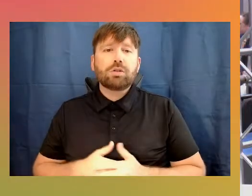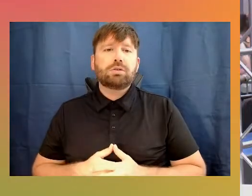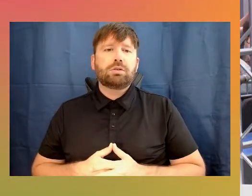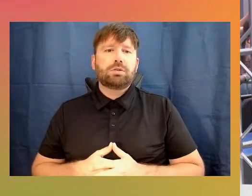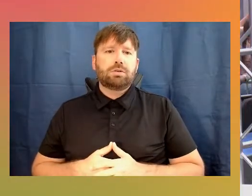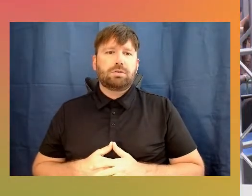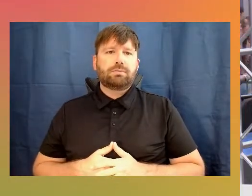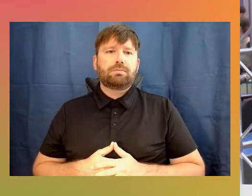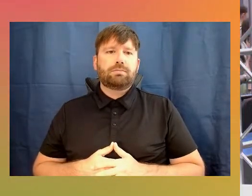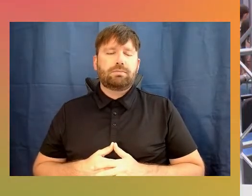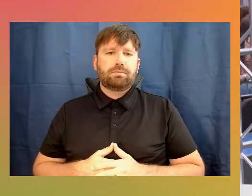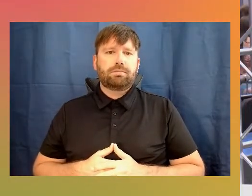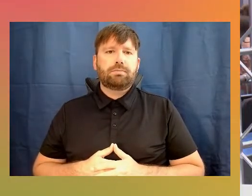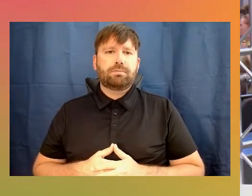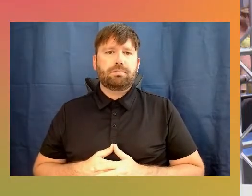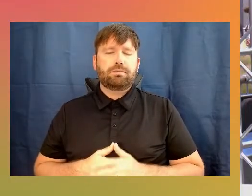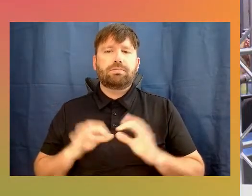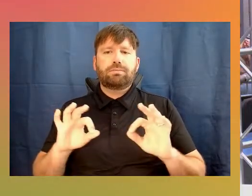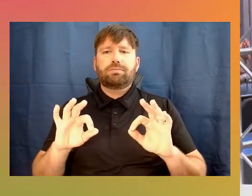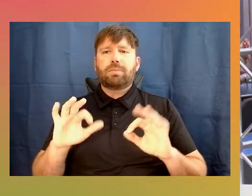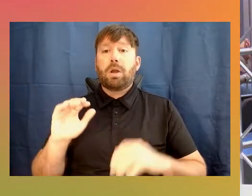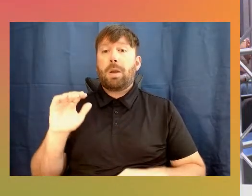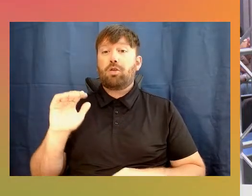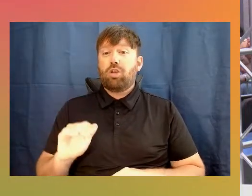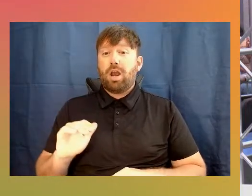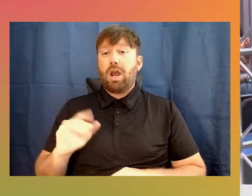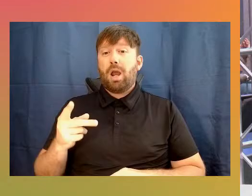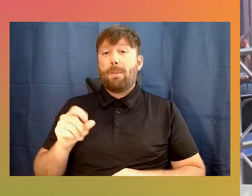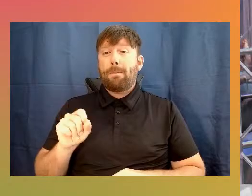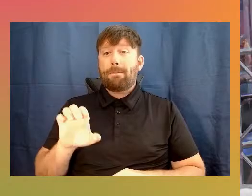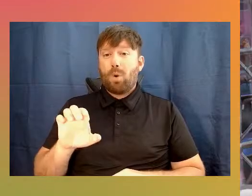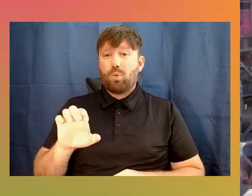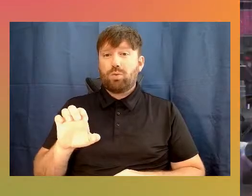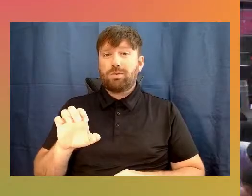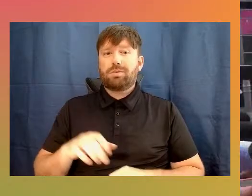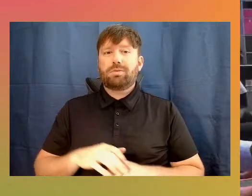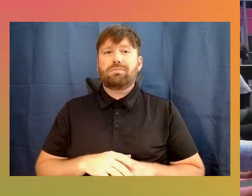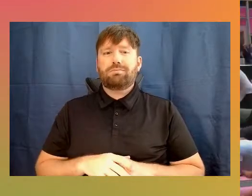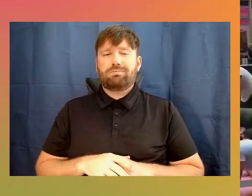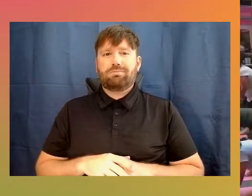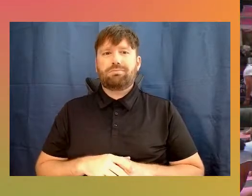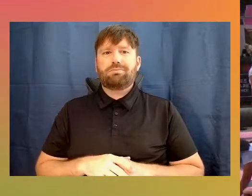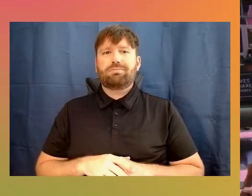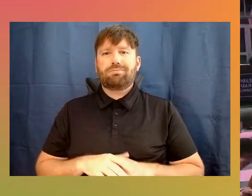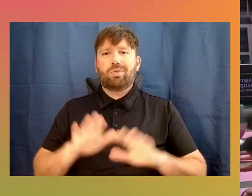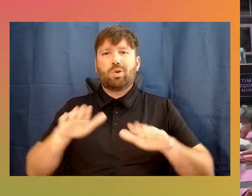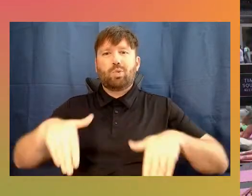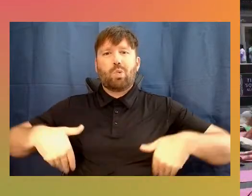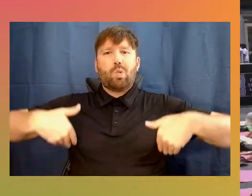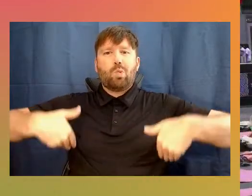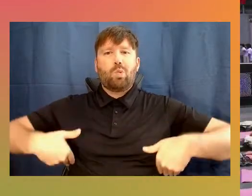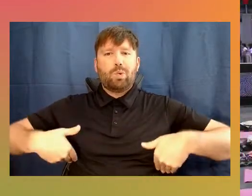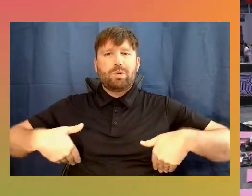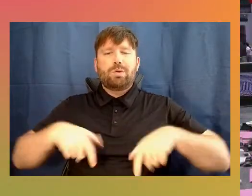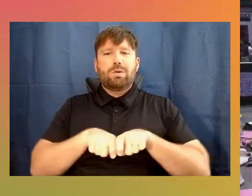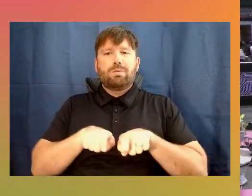GENTLY COMING BACK TO DOWNWARD FACING DOG IF YOU ARE IN WILD THING.